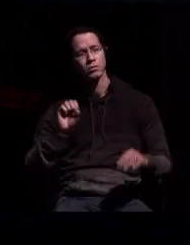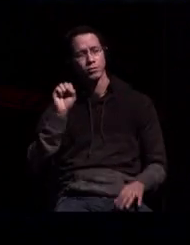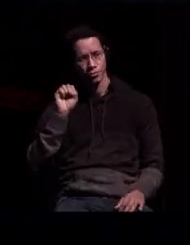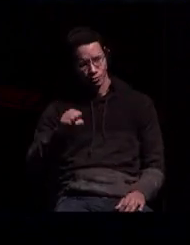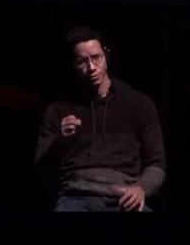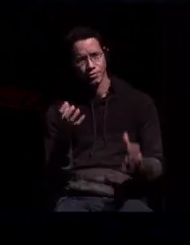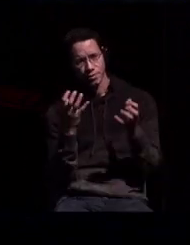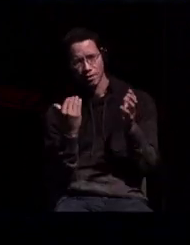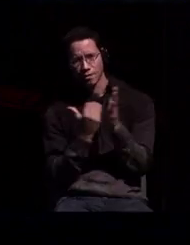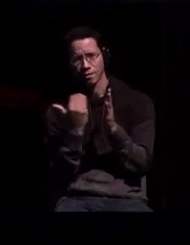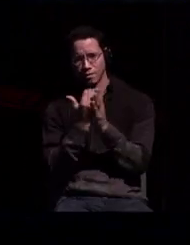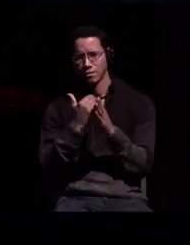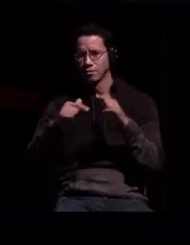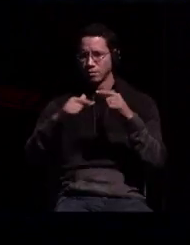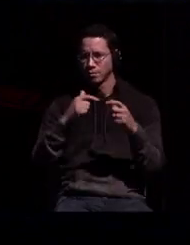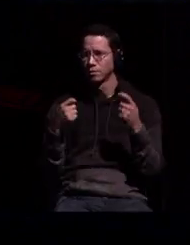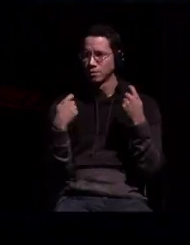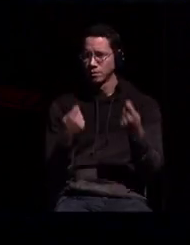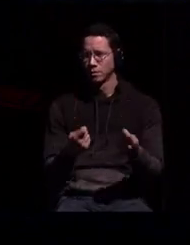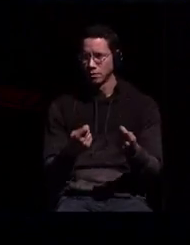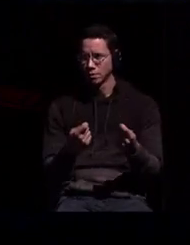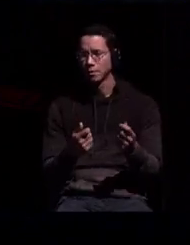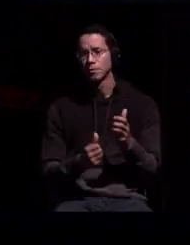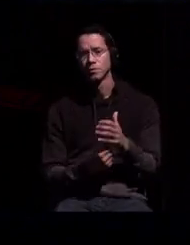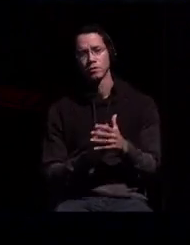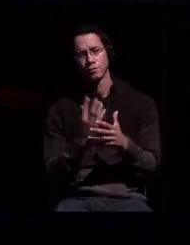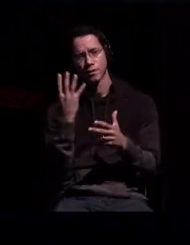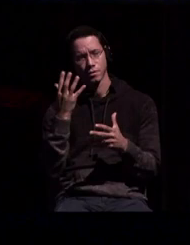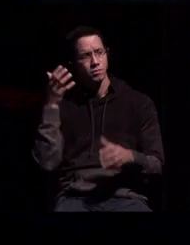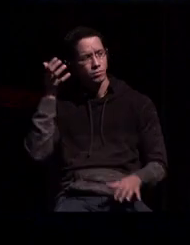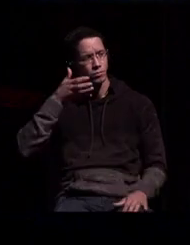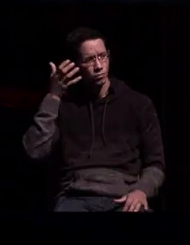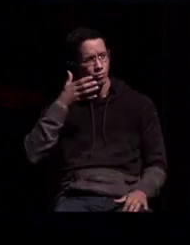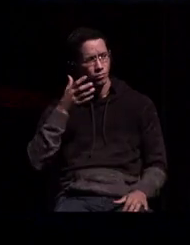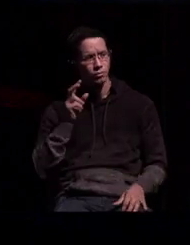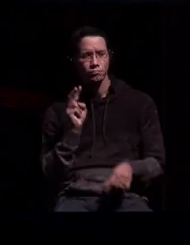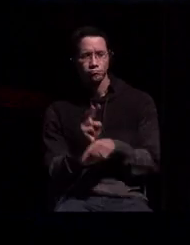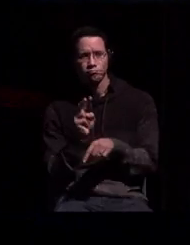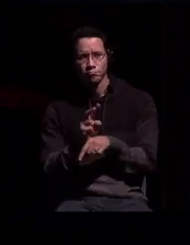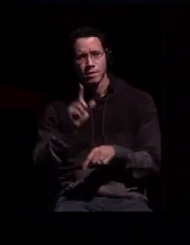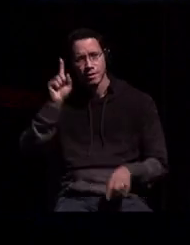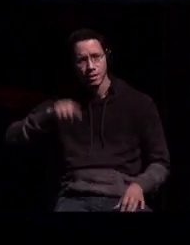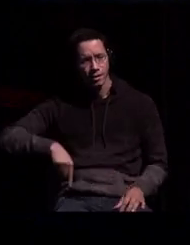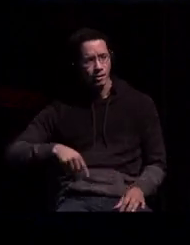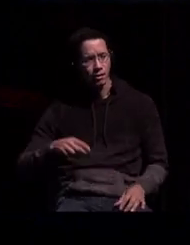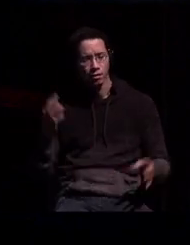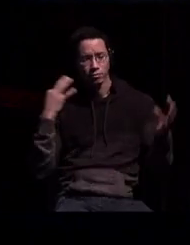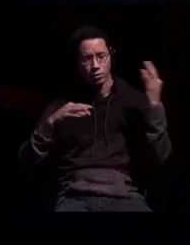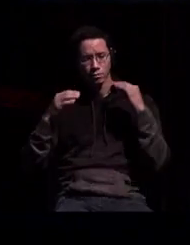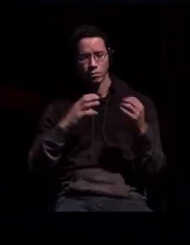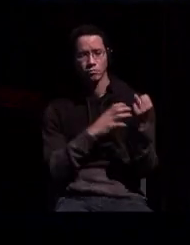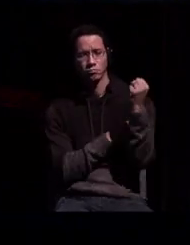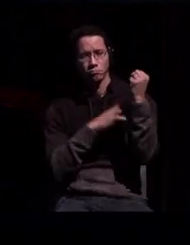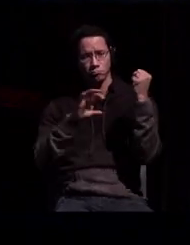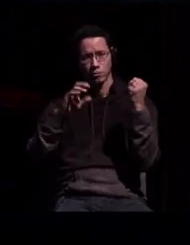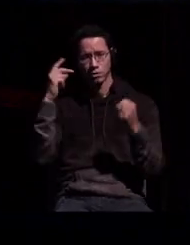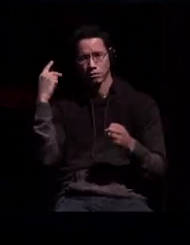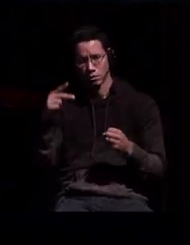Frequently the conservative discourse says that tourism promotes women’s empowerment because there are many women working in tourism,